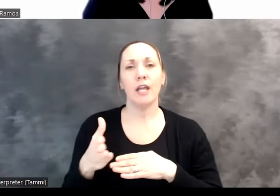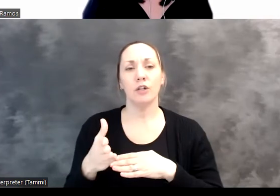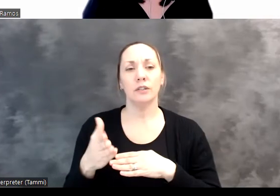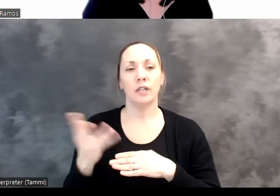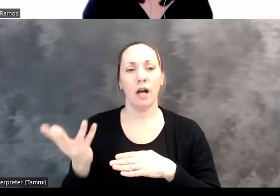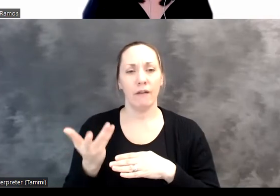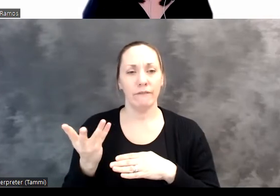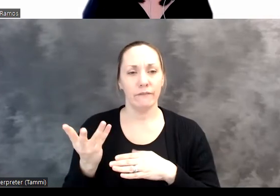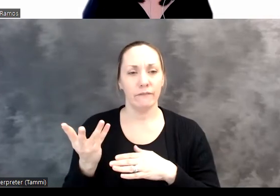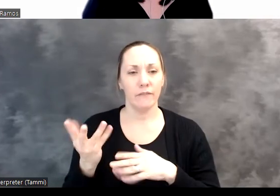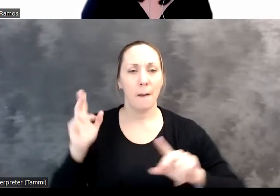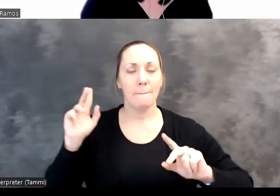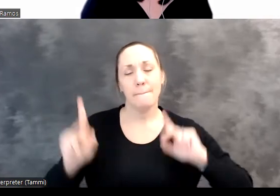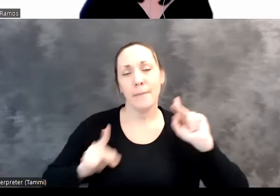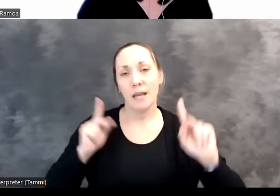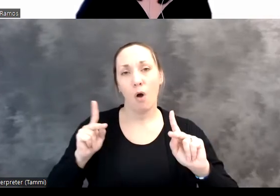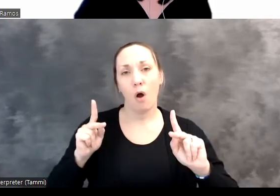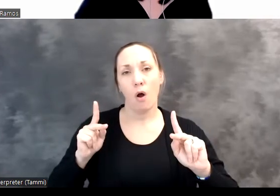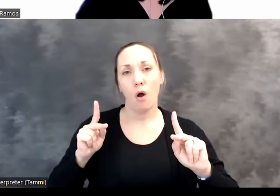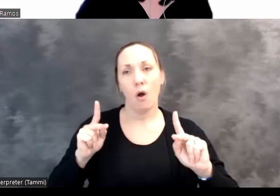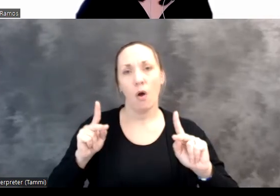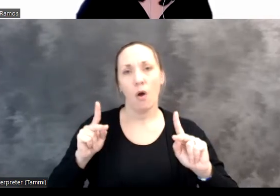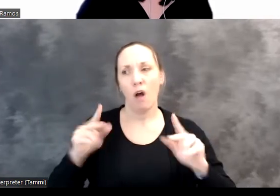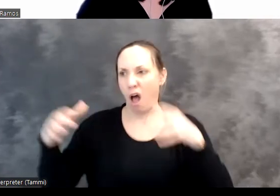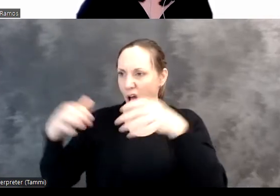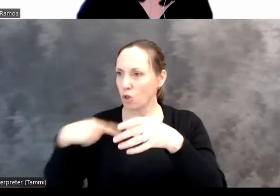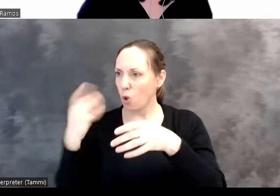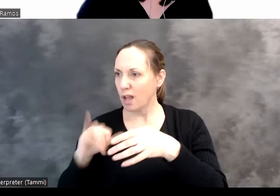category, it is not --